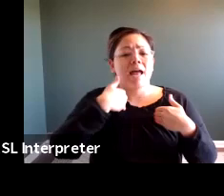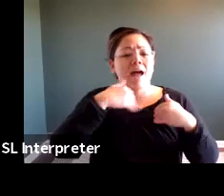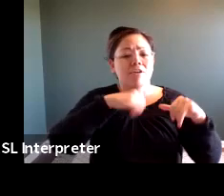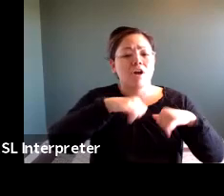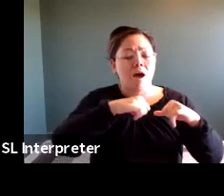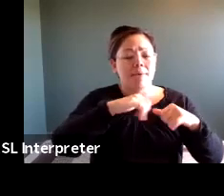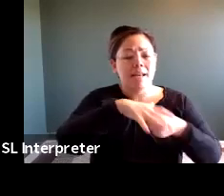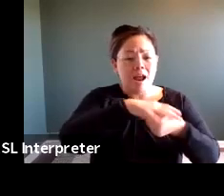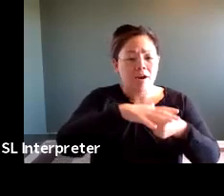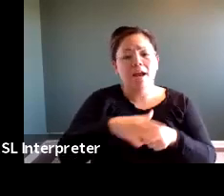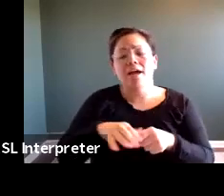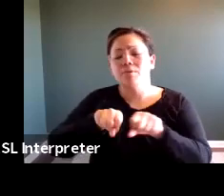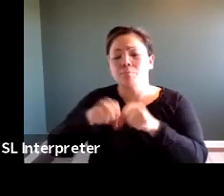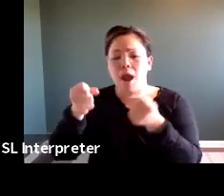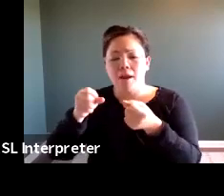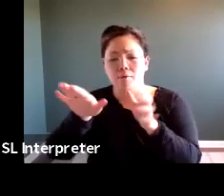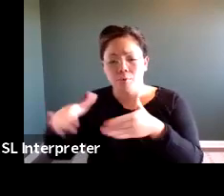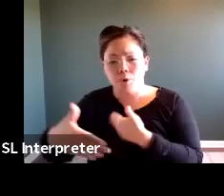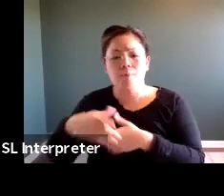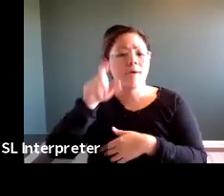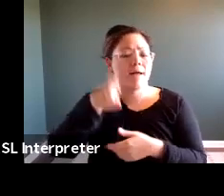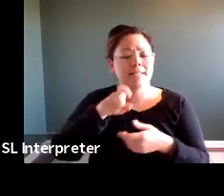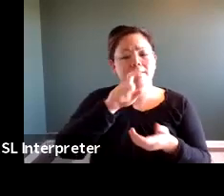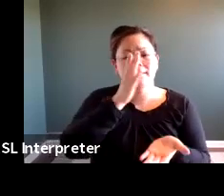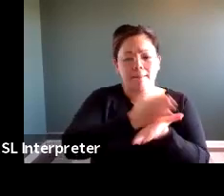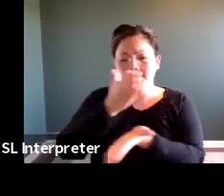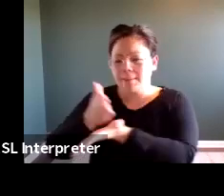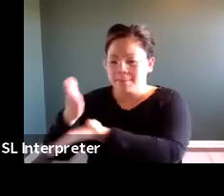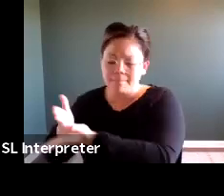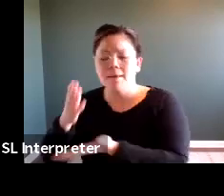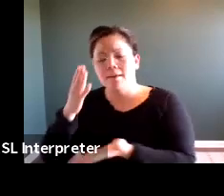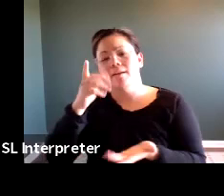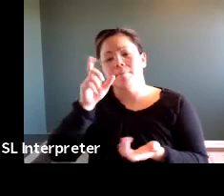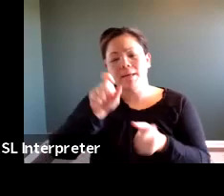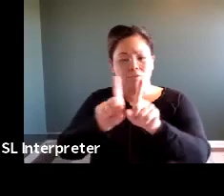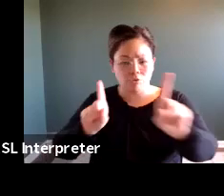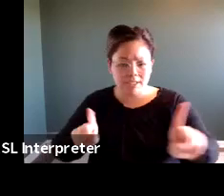and users must be socially distanced. We also have some specific recommendations